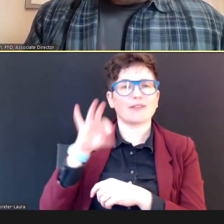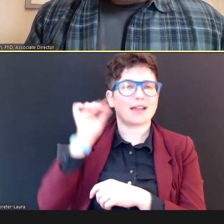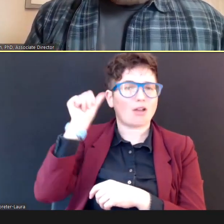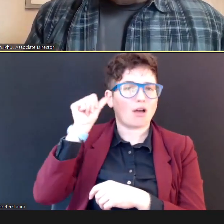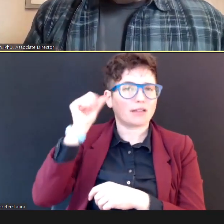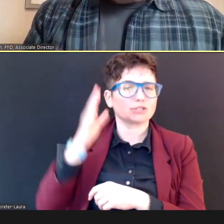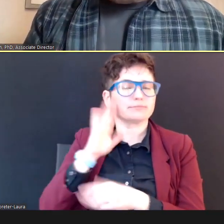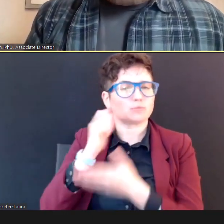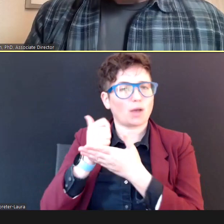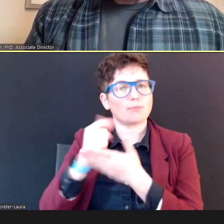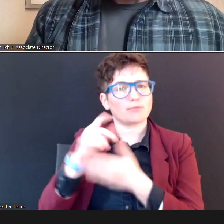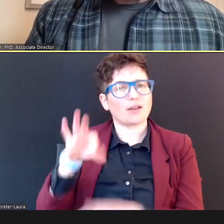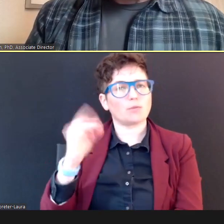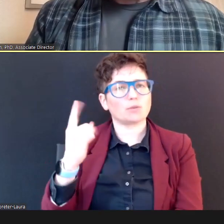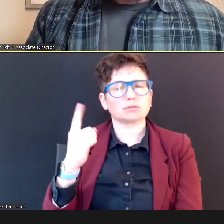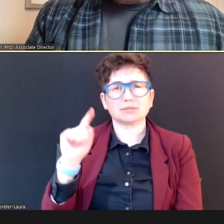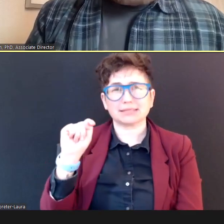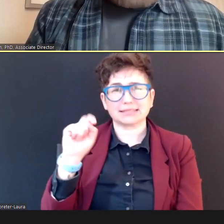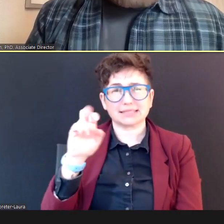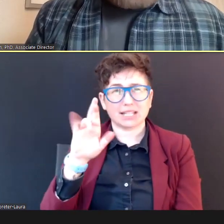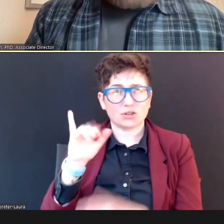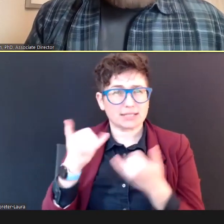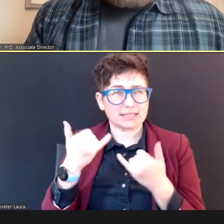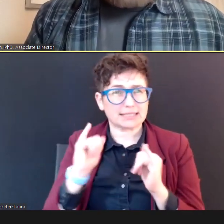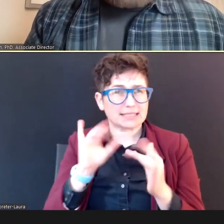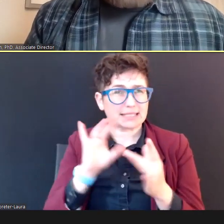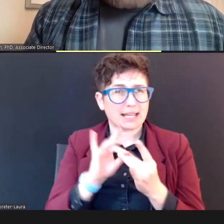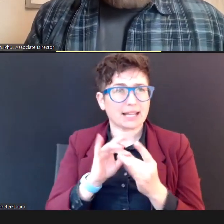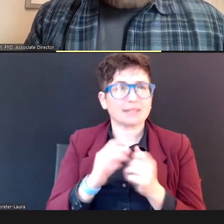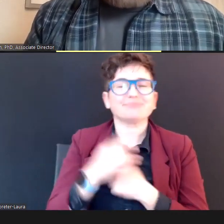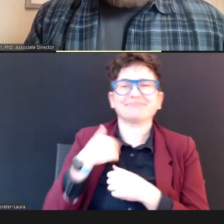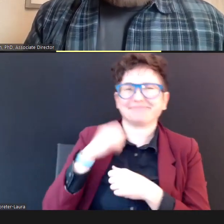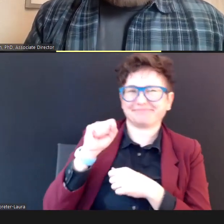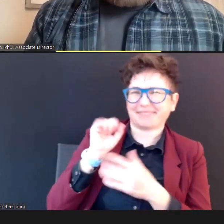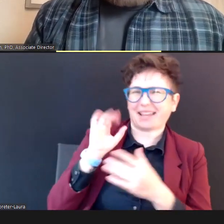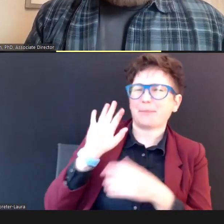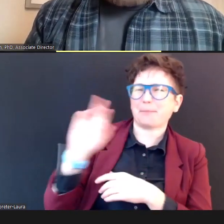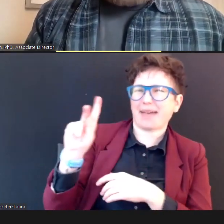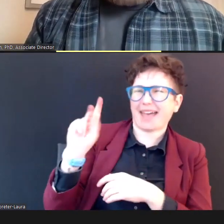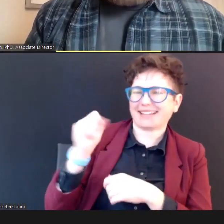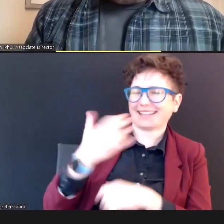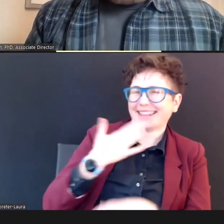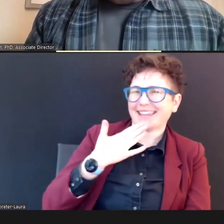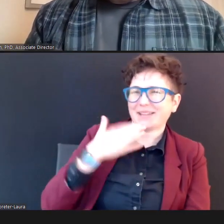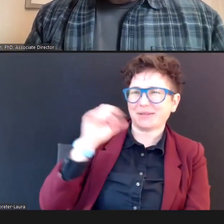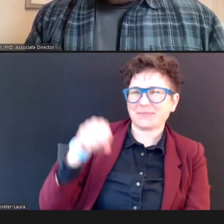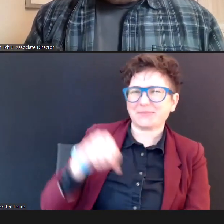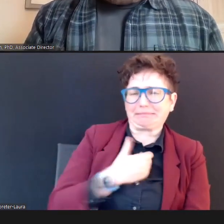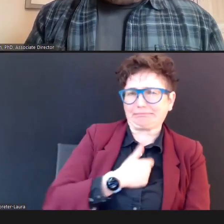just that Terry are you still connected